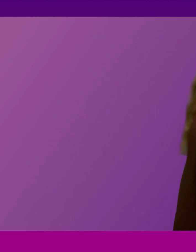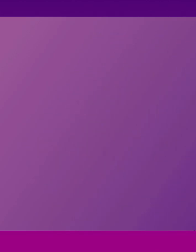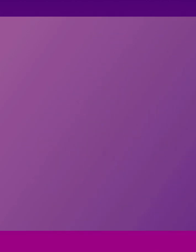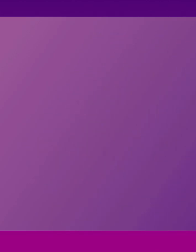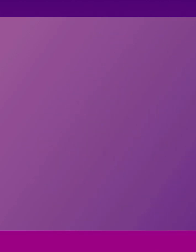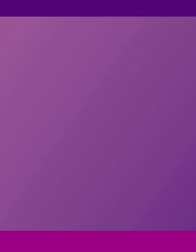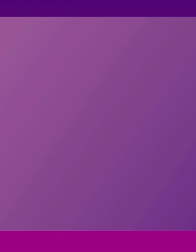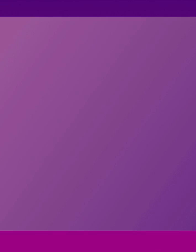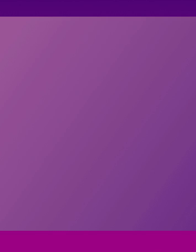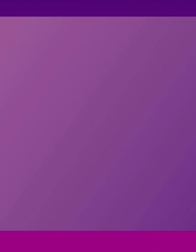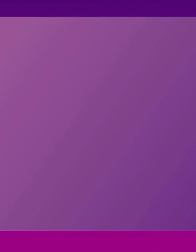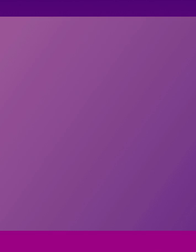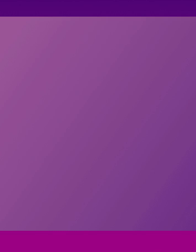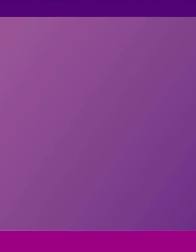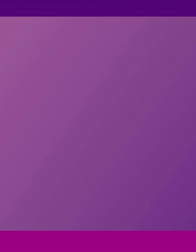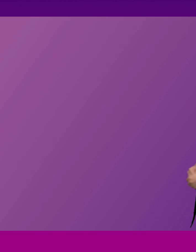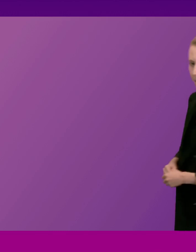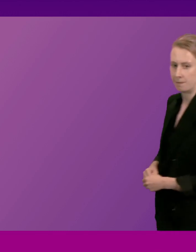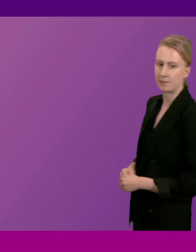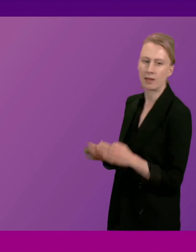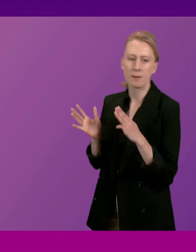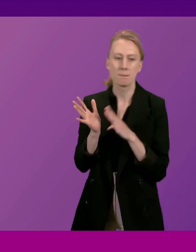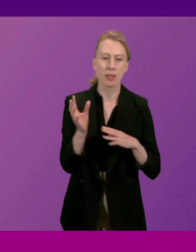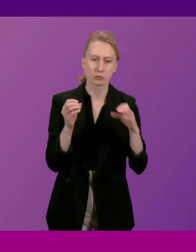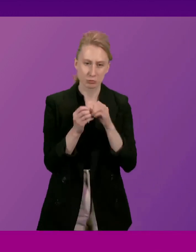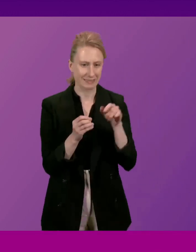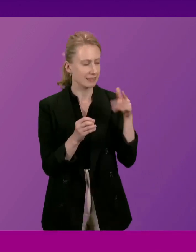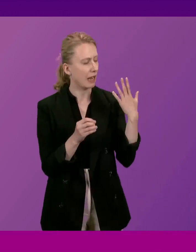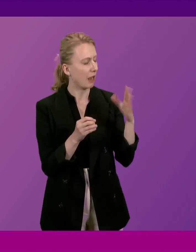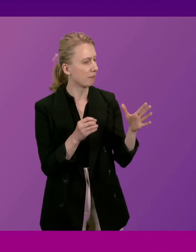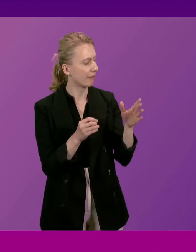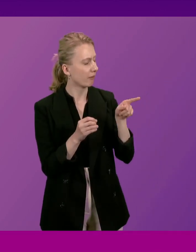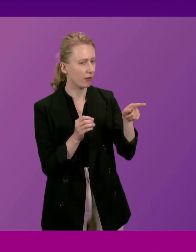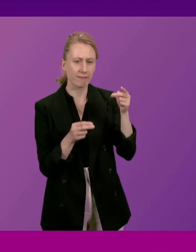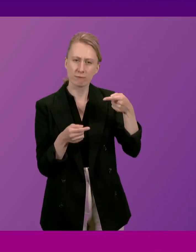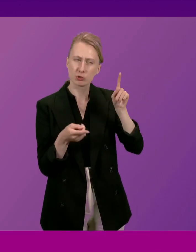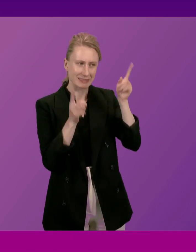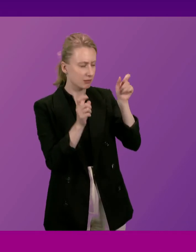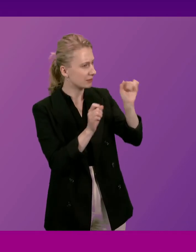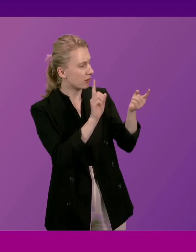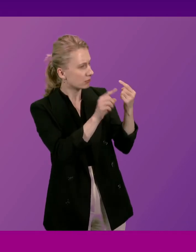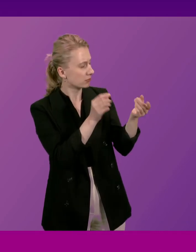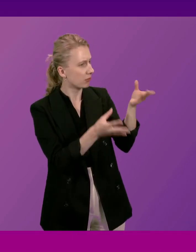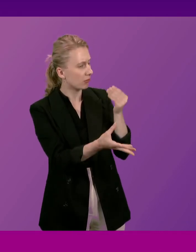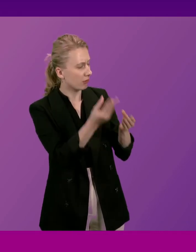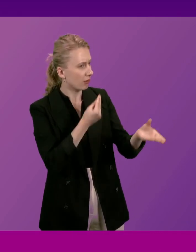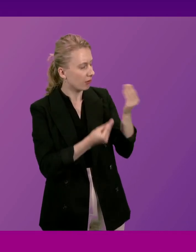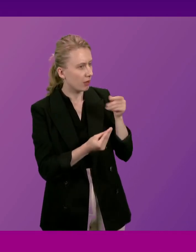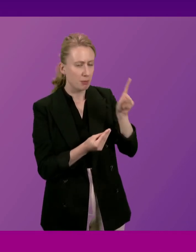I have listened to what the First Minister has said in a number of his answers today, but he needs to acknowledge the real and concerning trend that we are seeing in